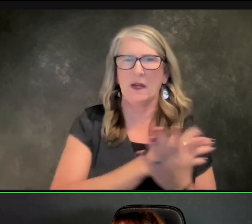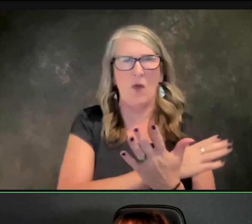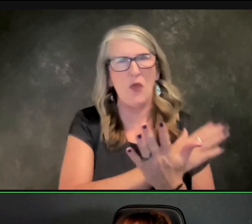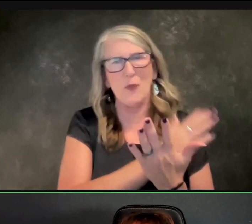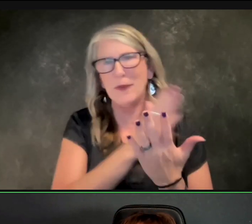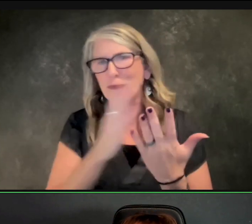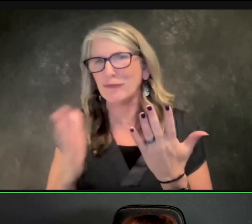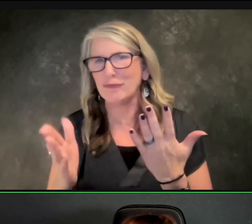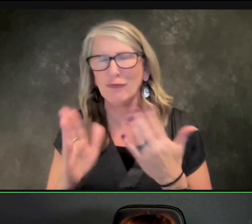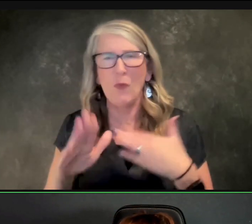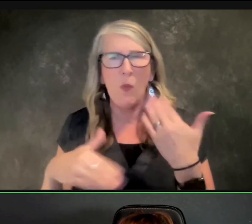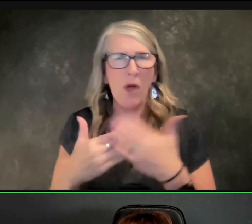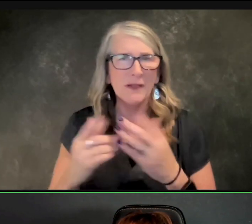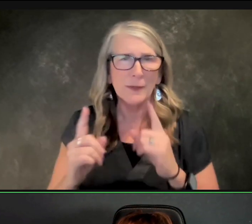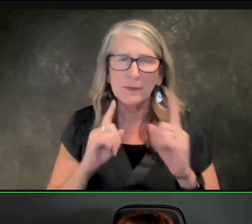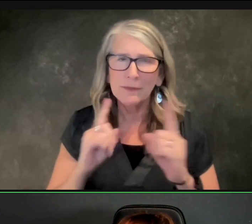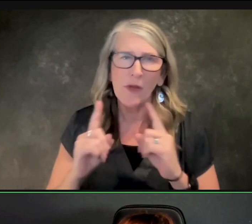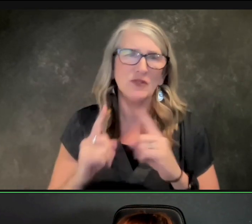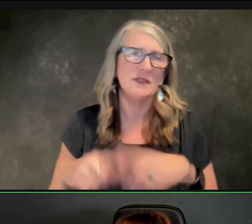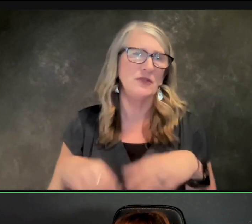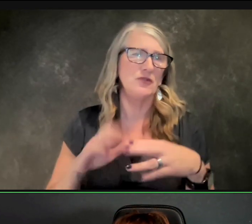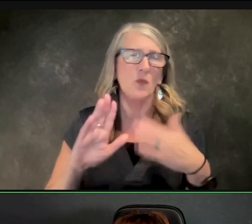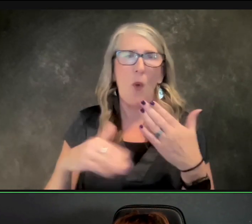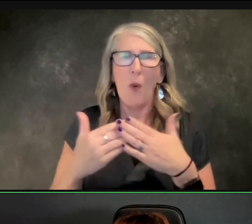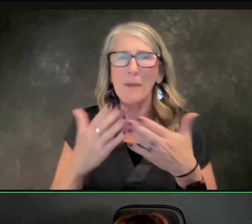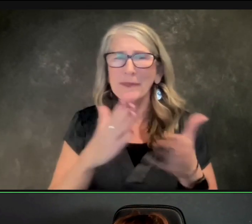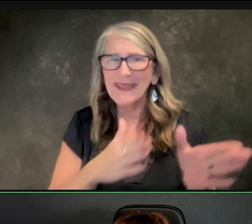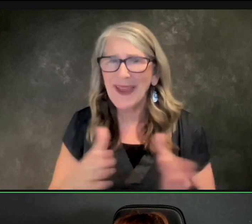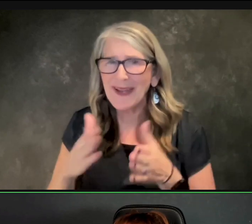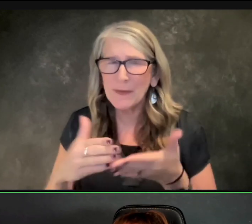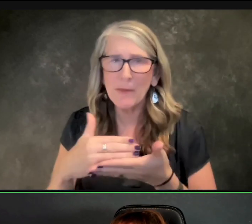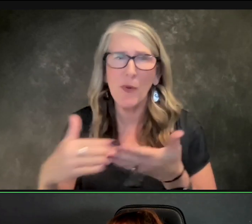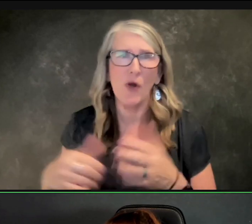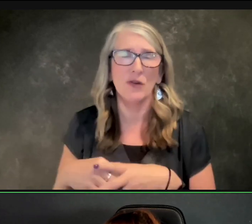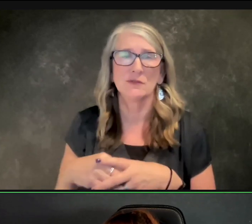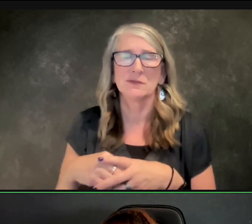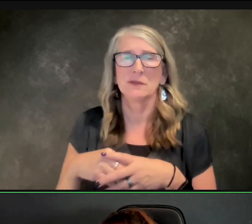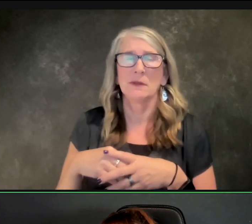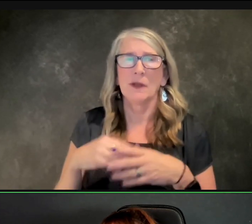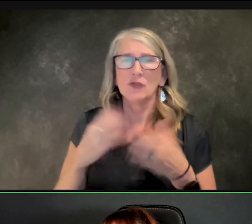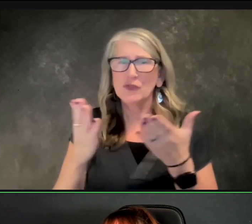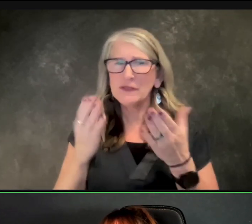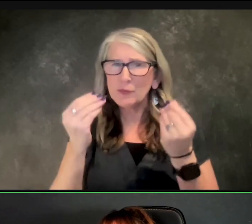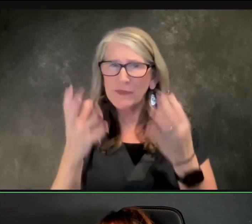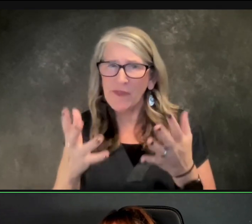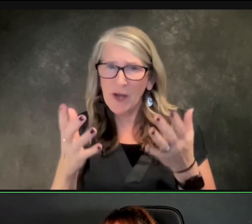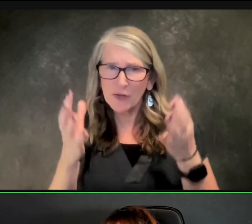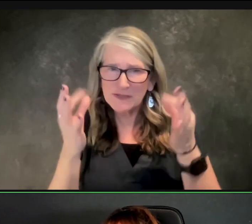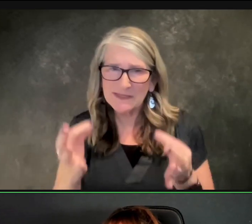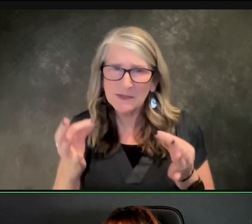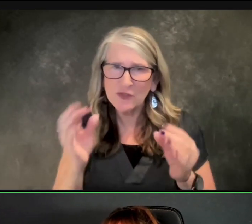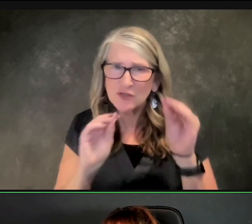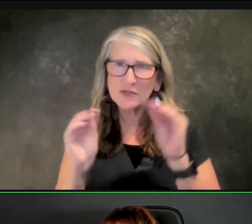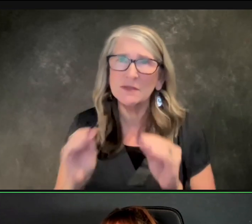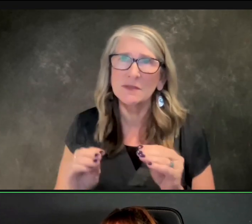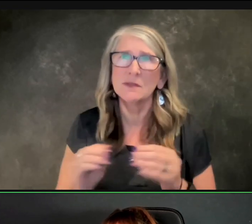The student must be included from the very beginning of the planning all the way through to the end.